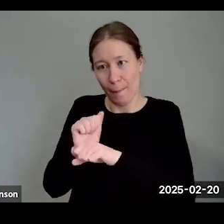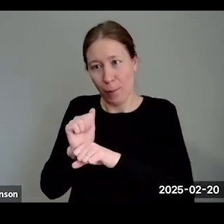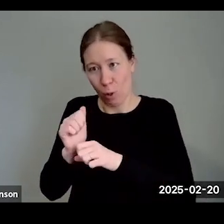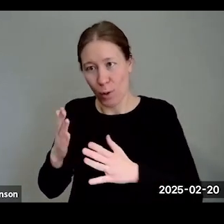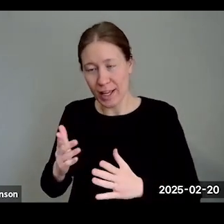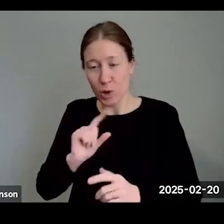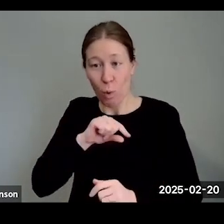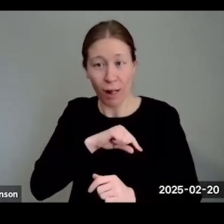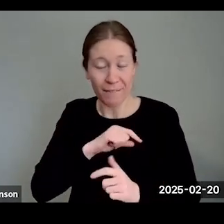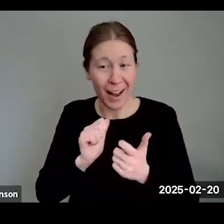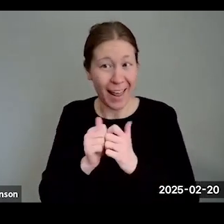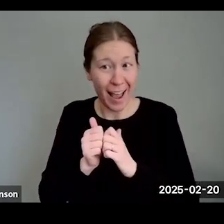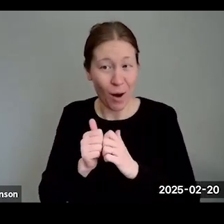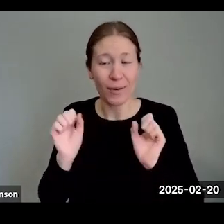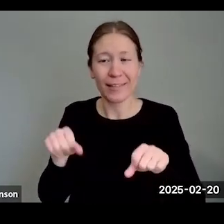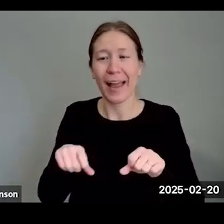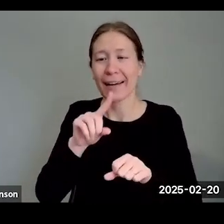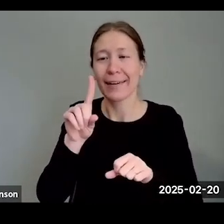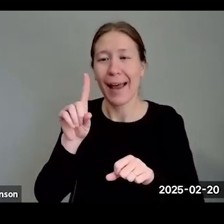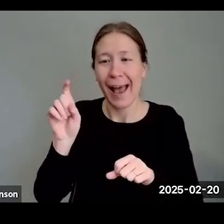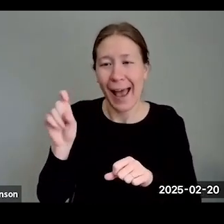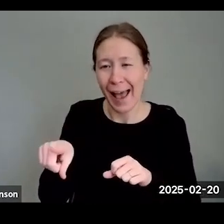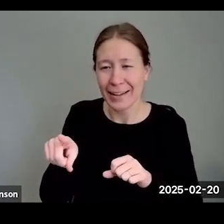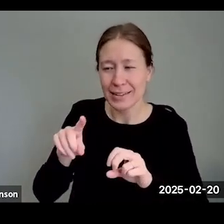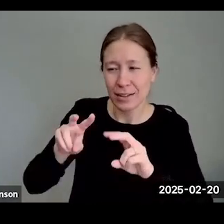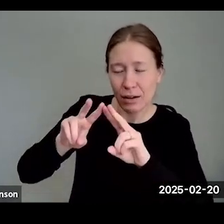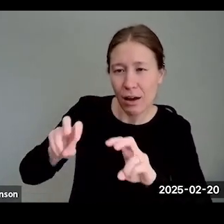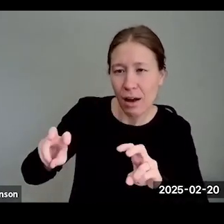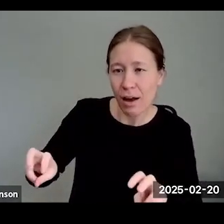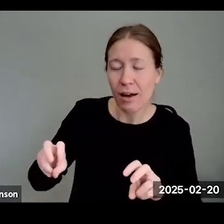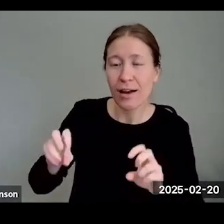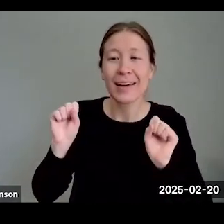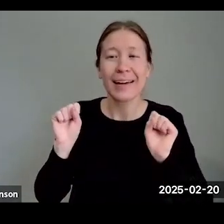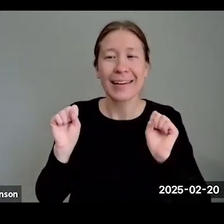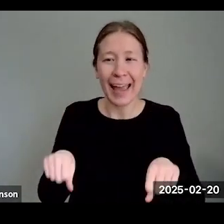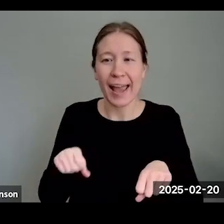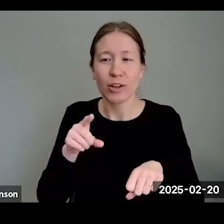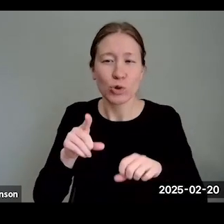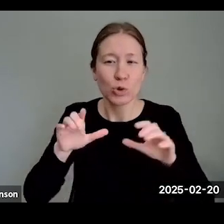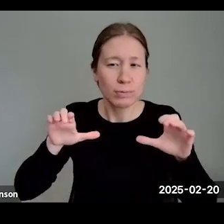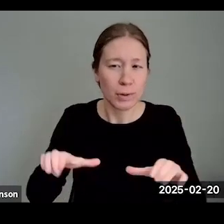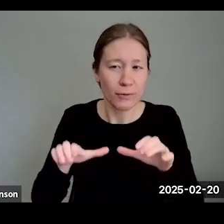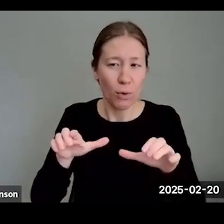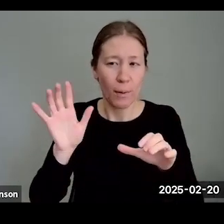by asking the question, "Can you perform the essential functions of this position